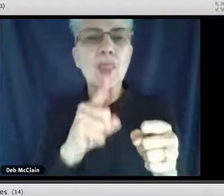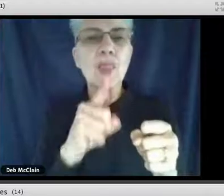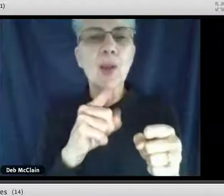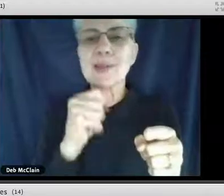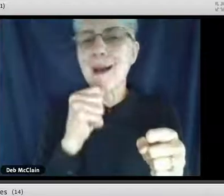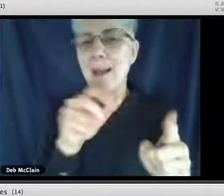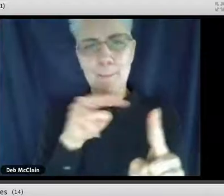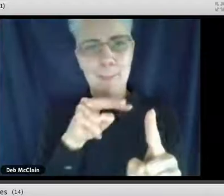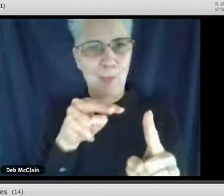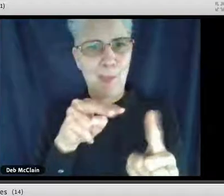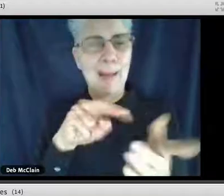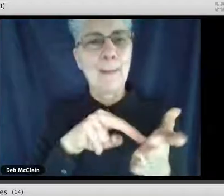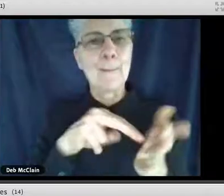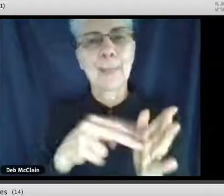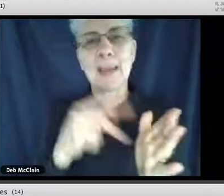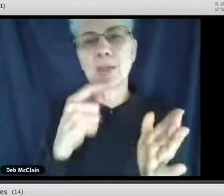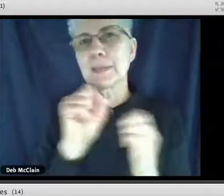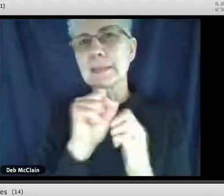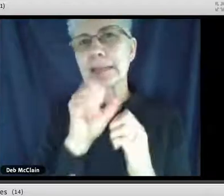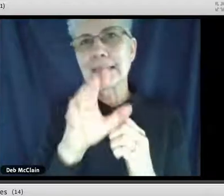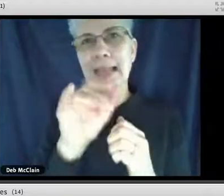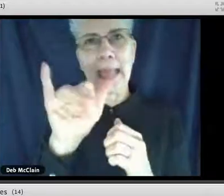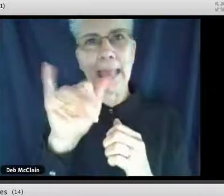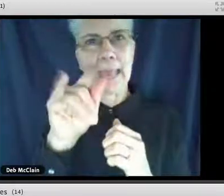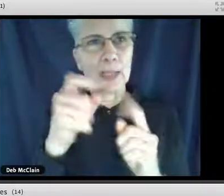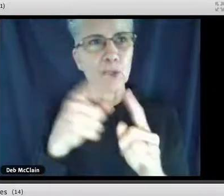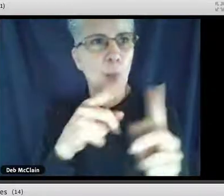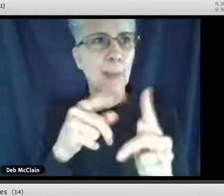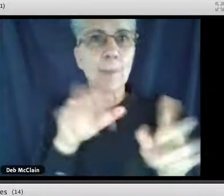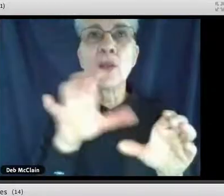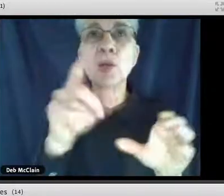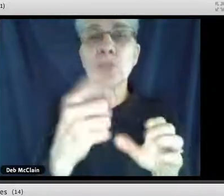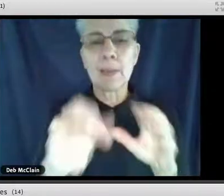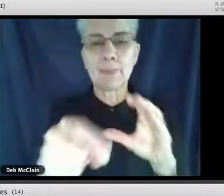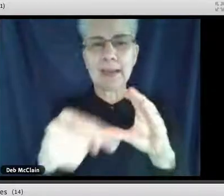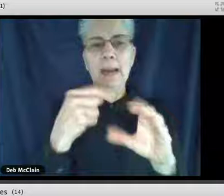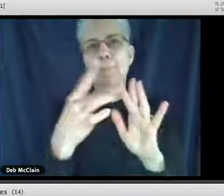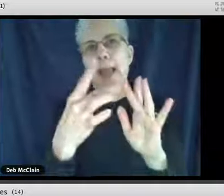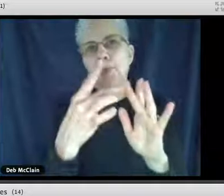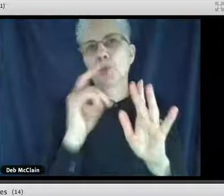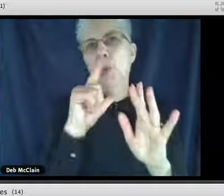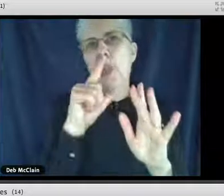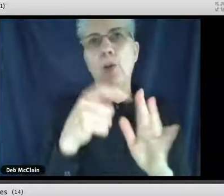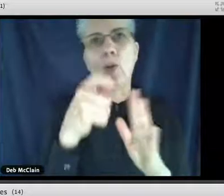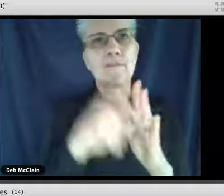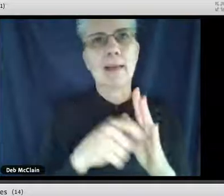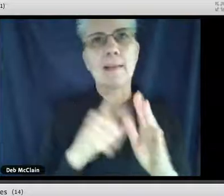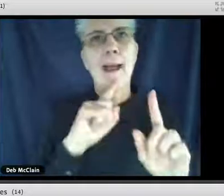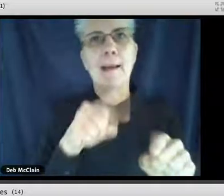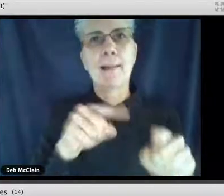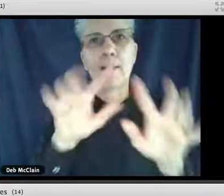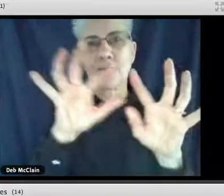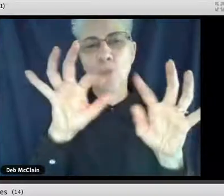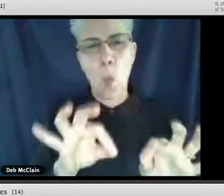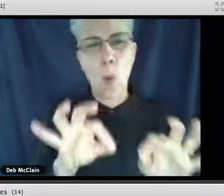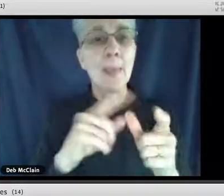which means you're just sending links to people, and they're doing something and getting back to you or filling out forms, and then of course there's remote and in-person.